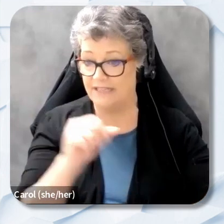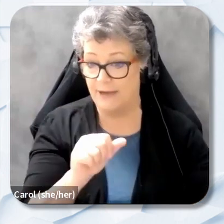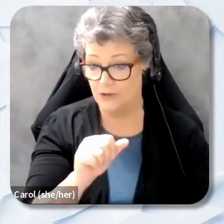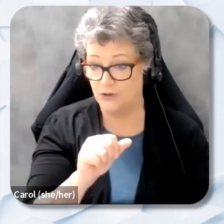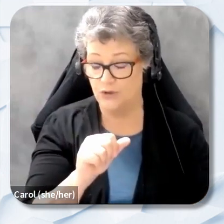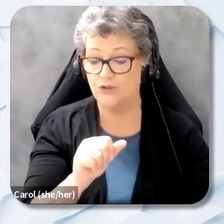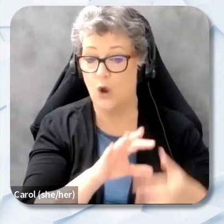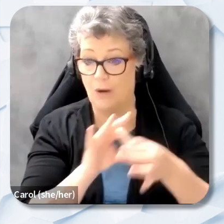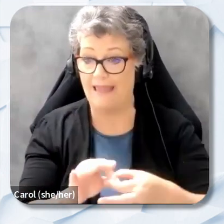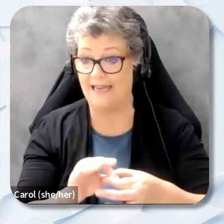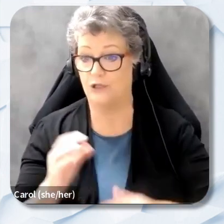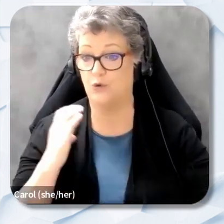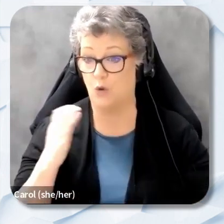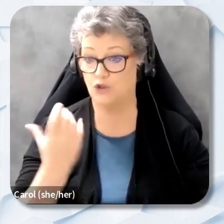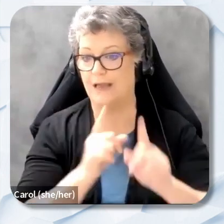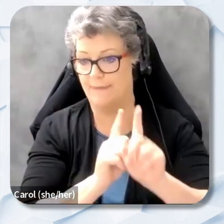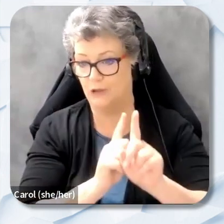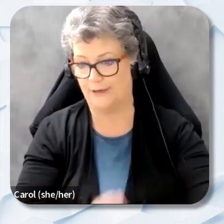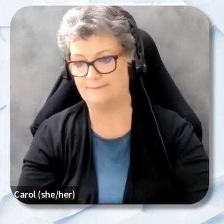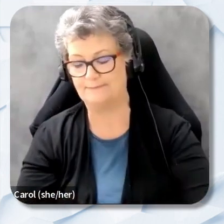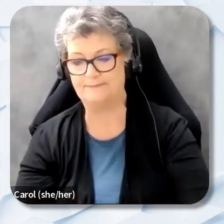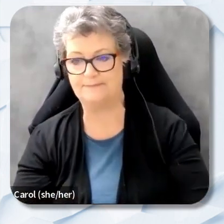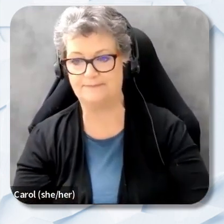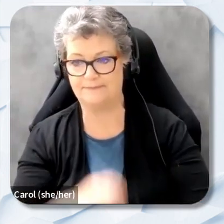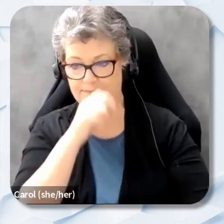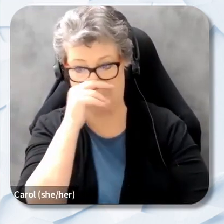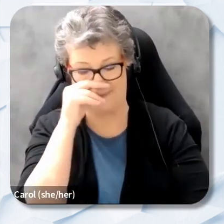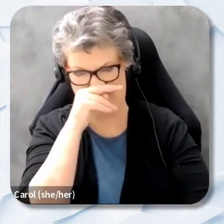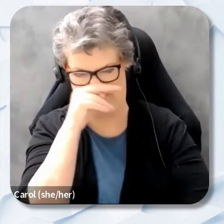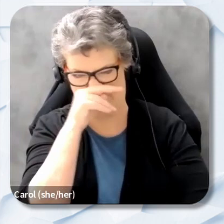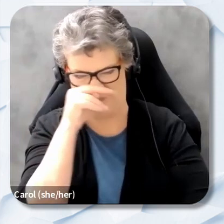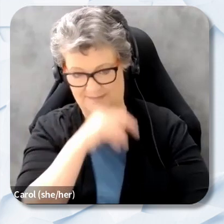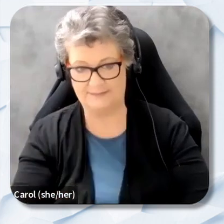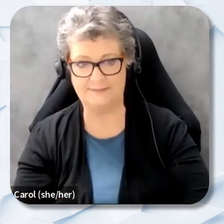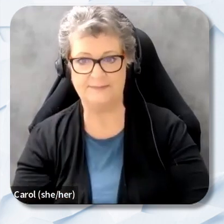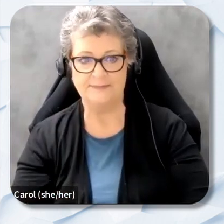related to coaching and mentoring.